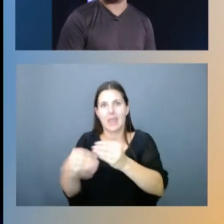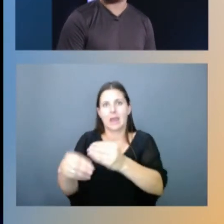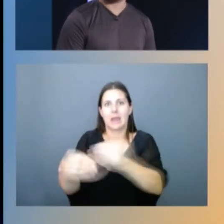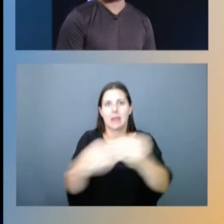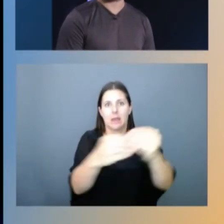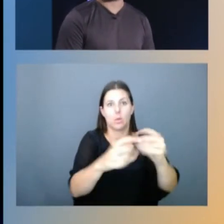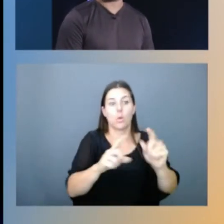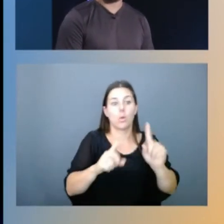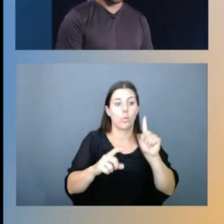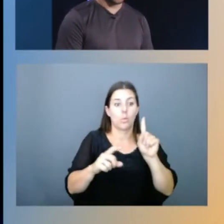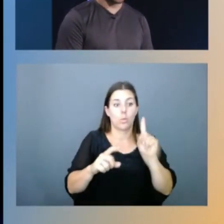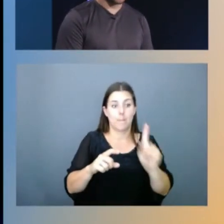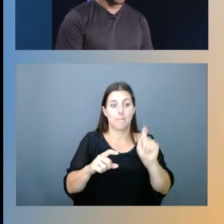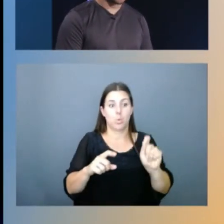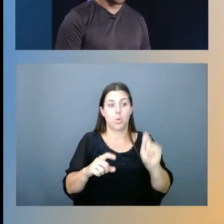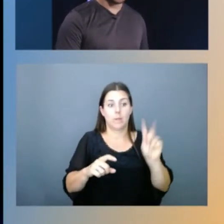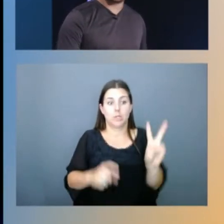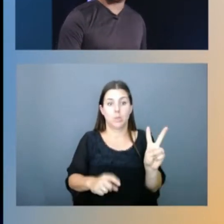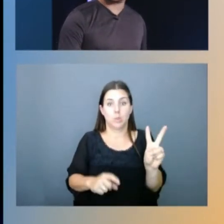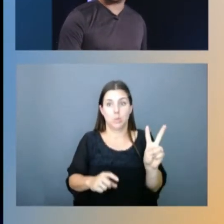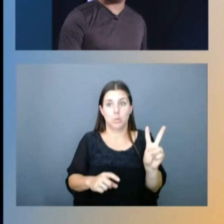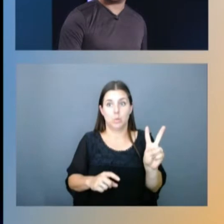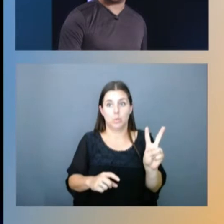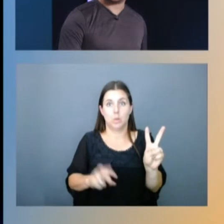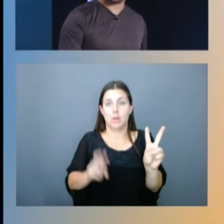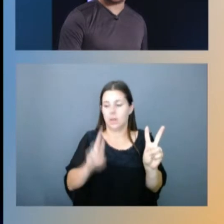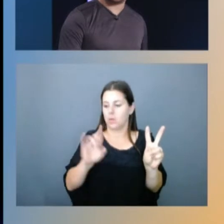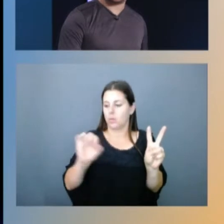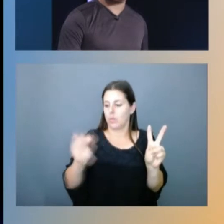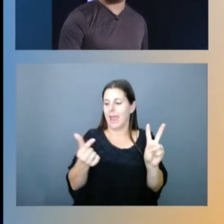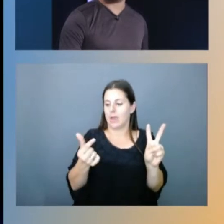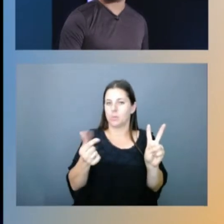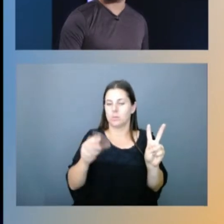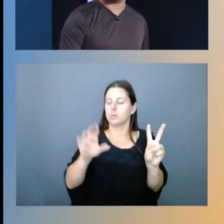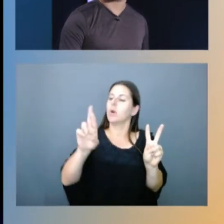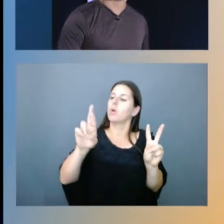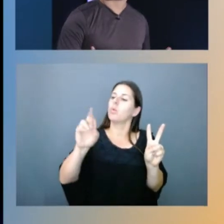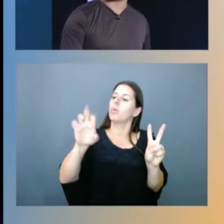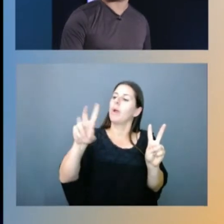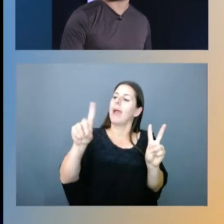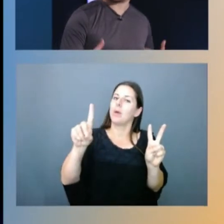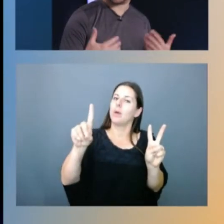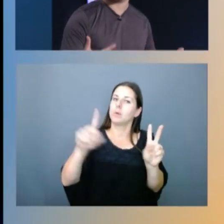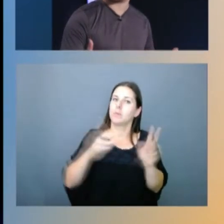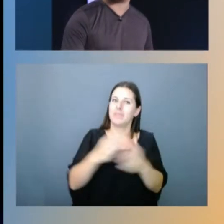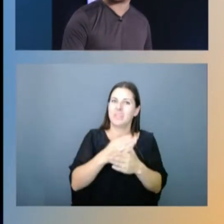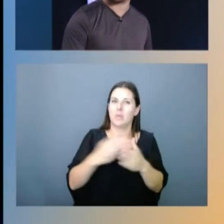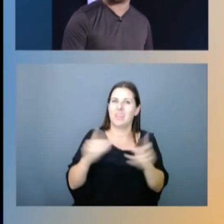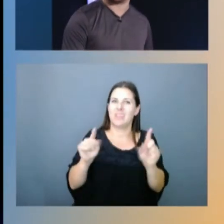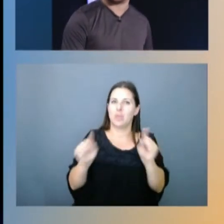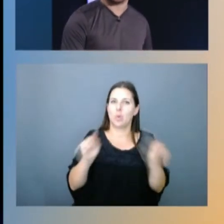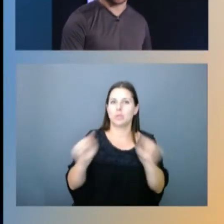and then we round it according to the relative distance between the two closest representable values.